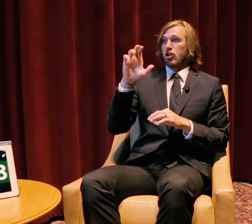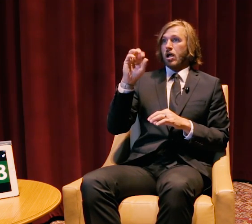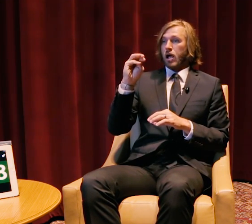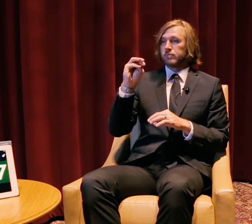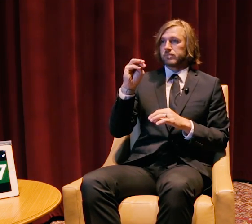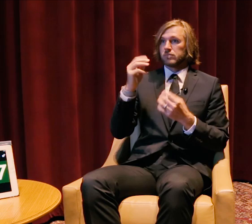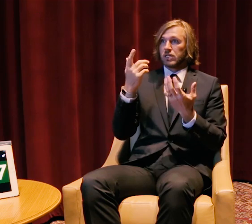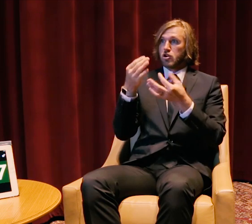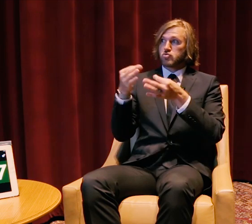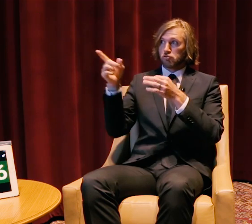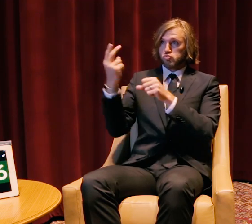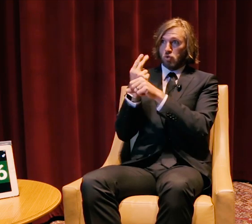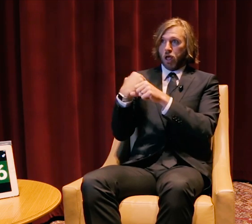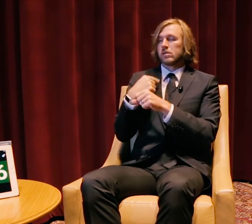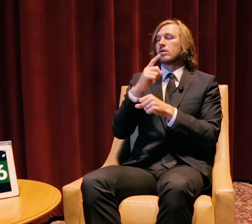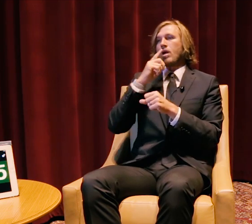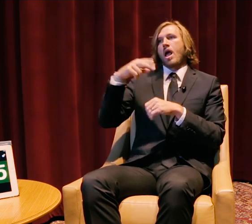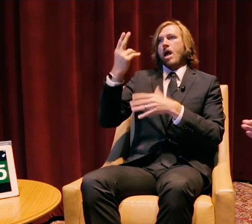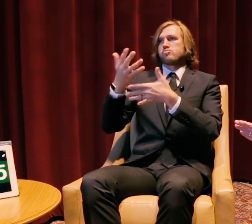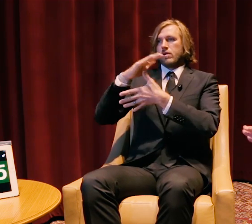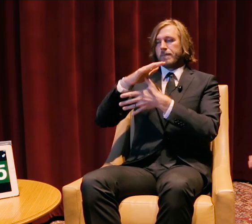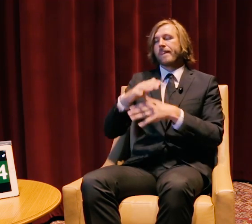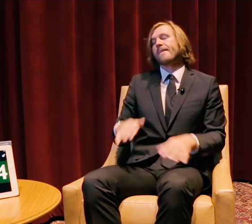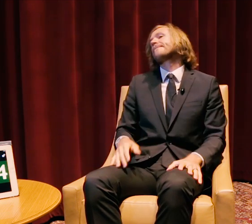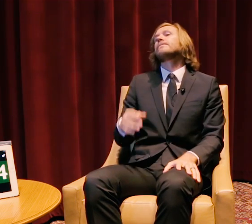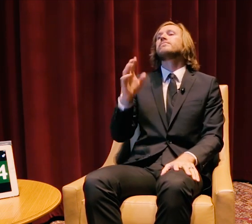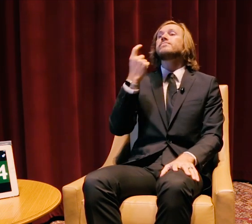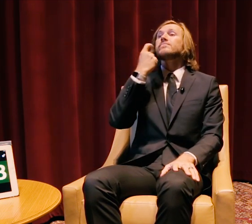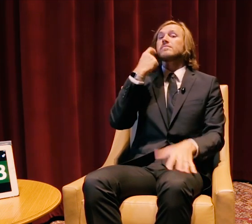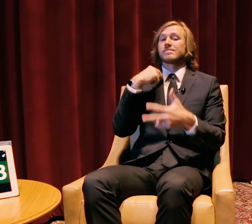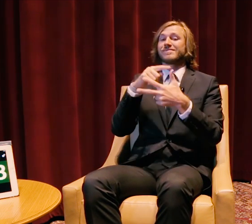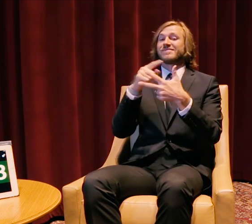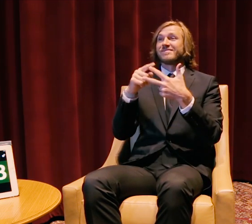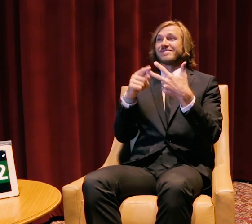you know, being relevant is a high priority. Now, the earlier three things I mentioned are things